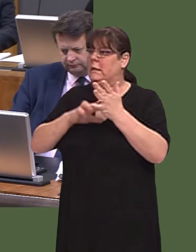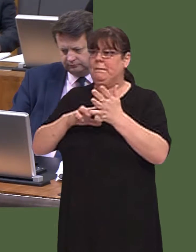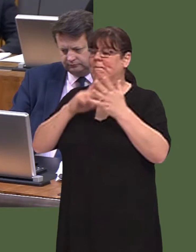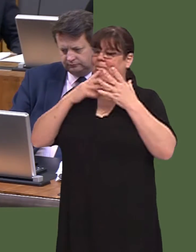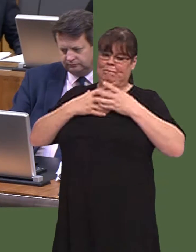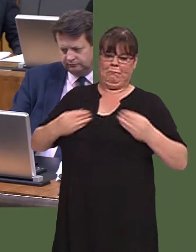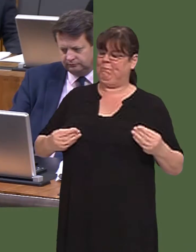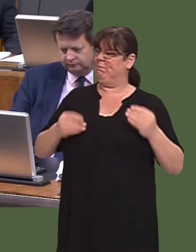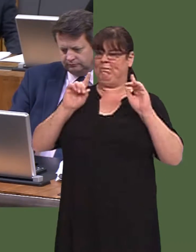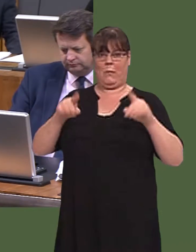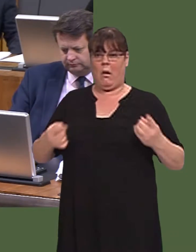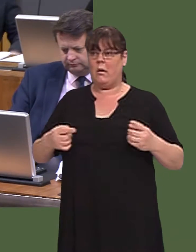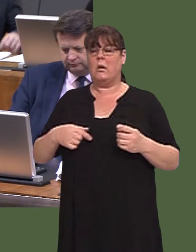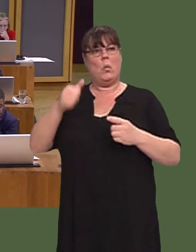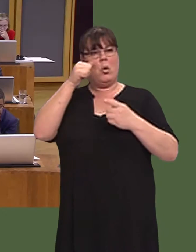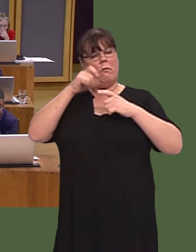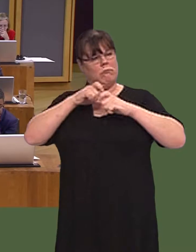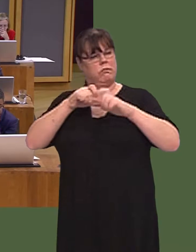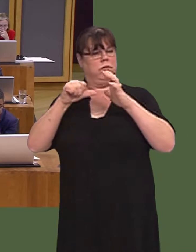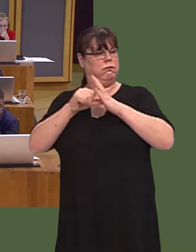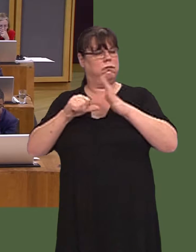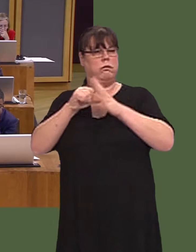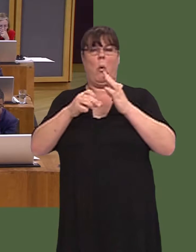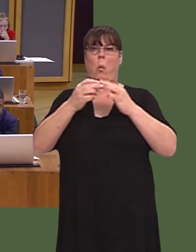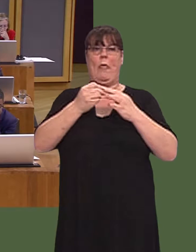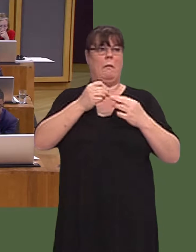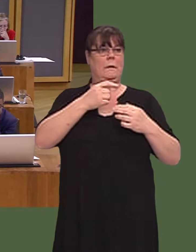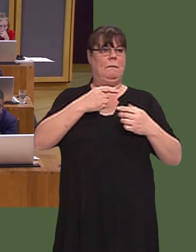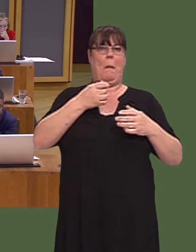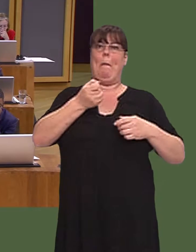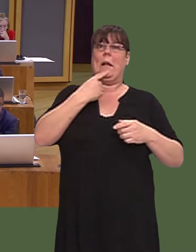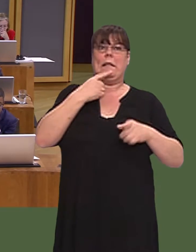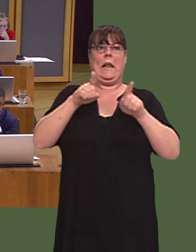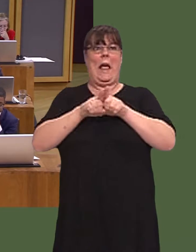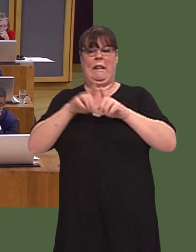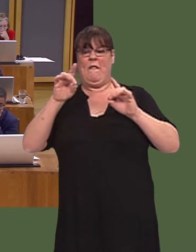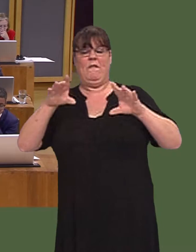So, yes, it is a constant battle between humanity and microbes, if I can put it that way, to